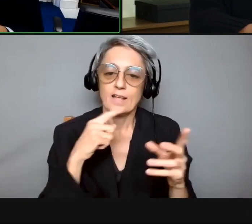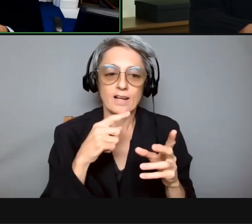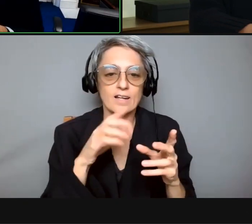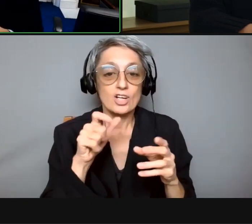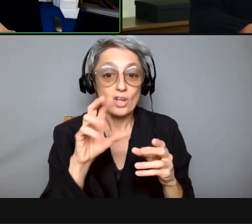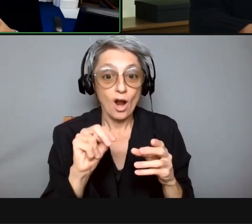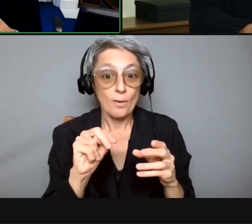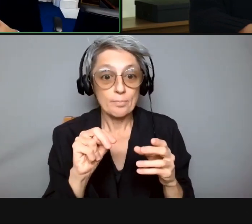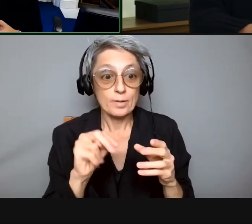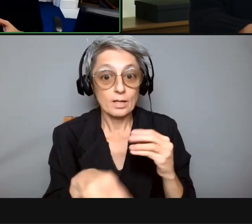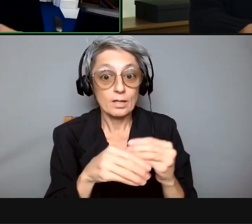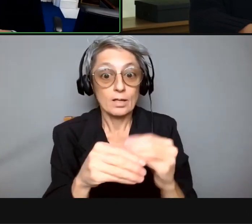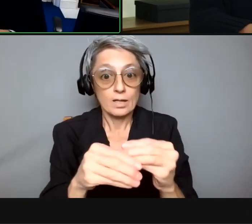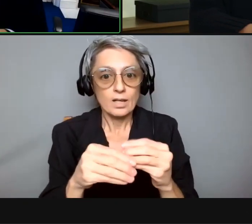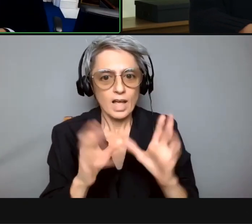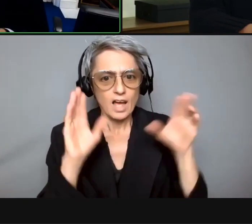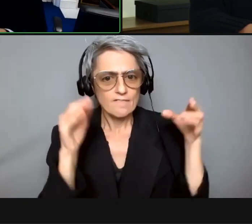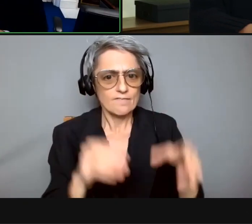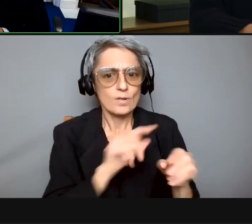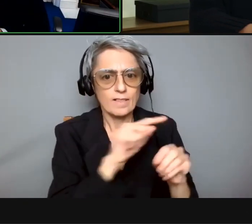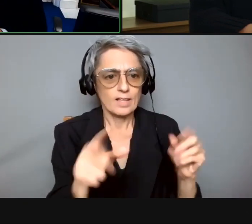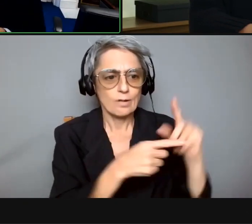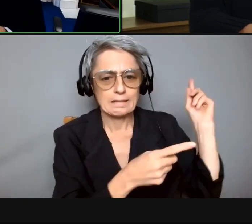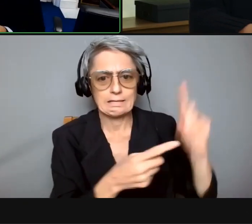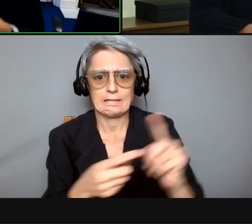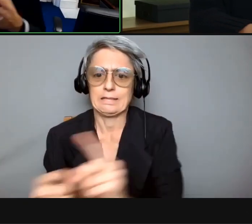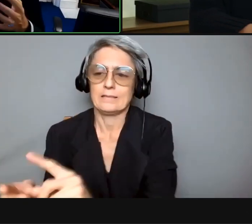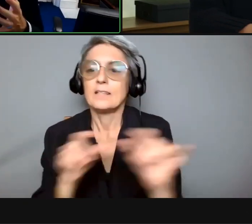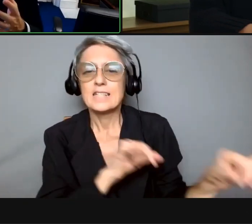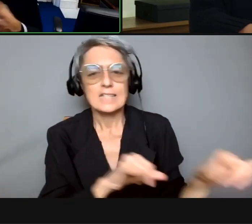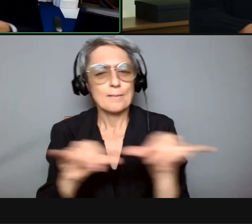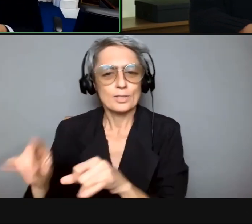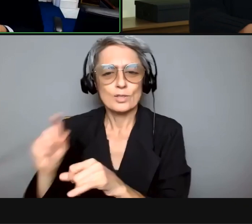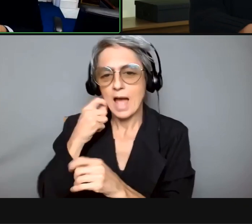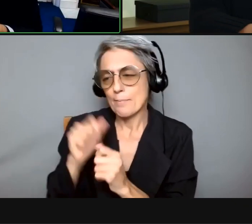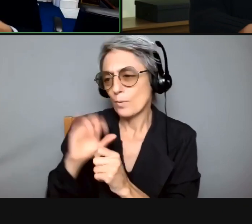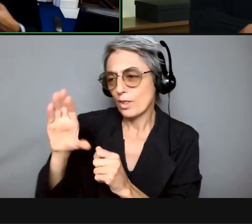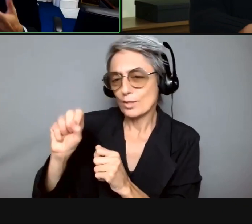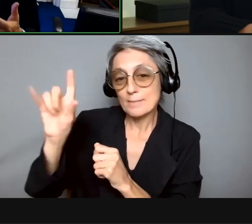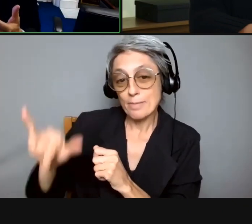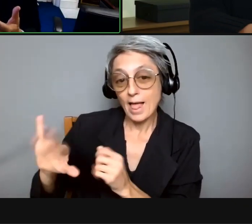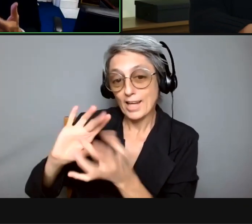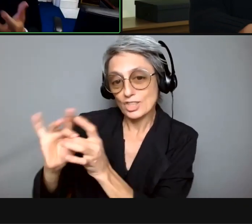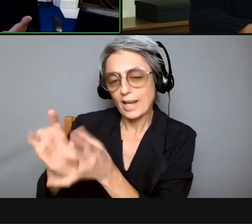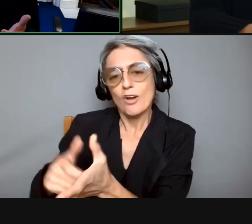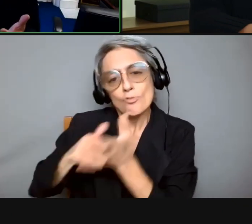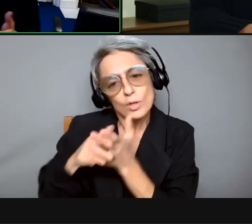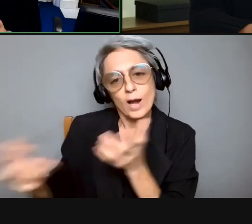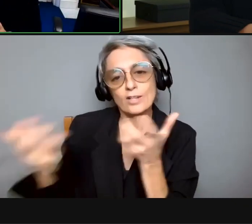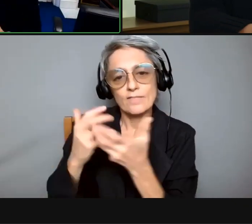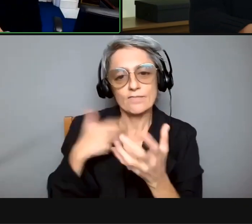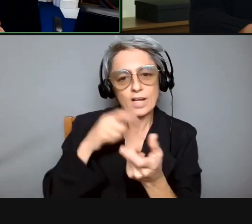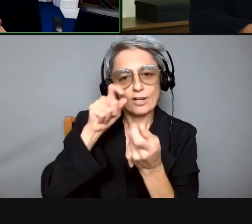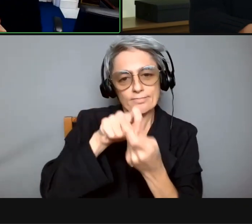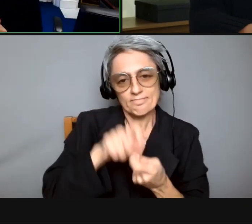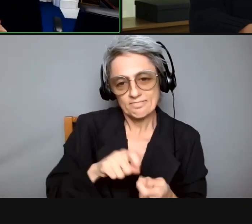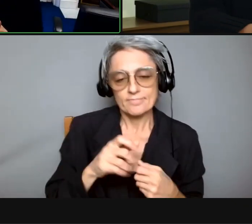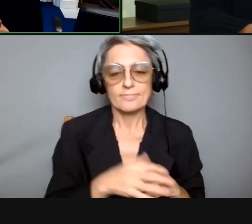and attack it in very similar ways to what Apple's doing with your supply chain. And I think it's a good is a testament what you just shared with us